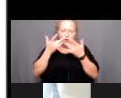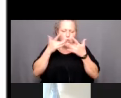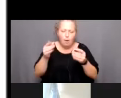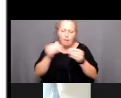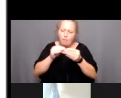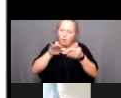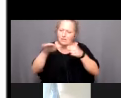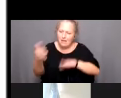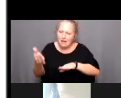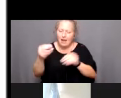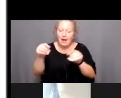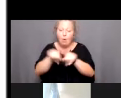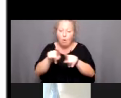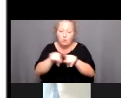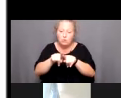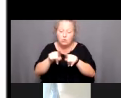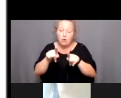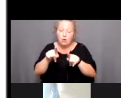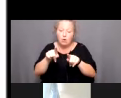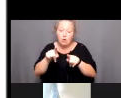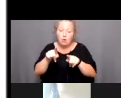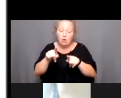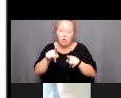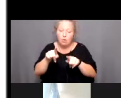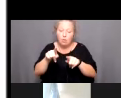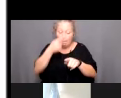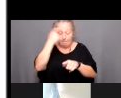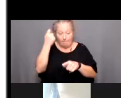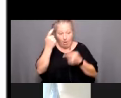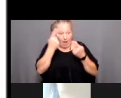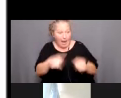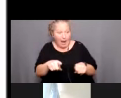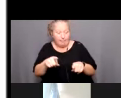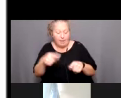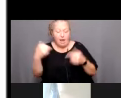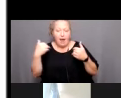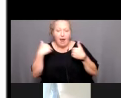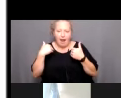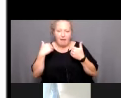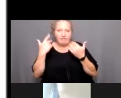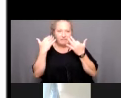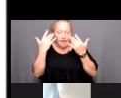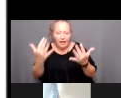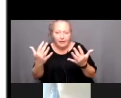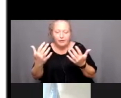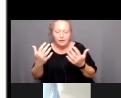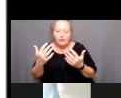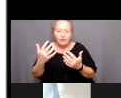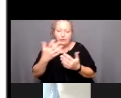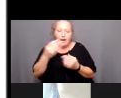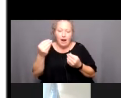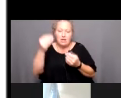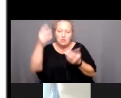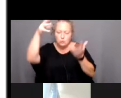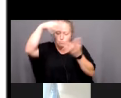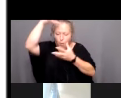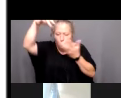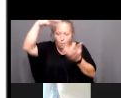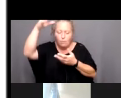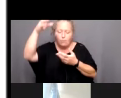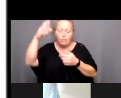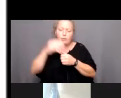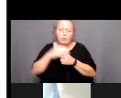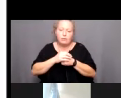there is as a result of this, there have been fires and the smoke, we have